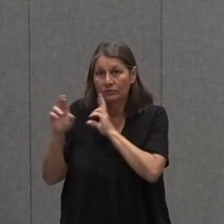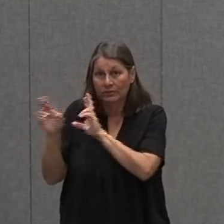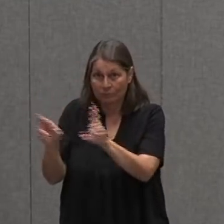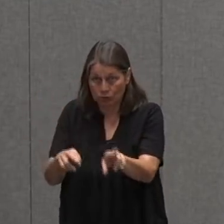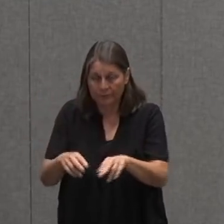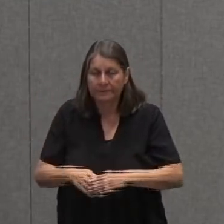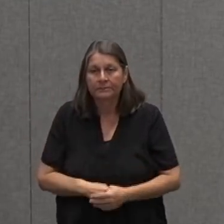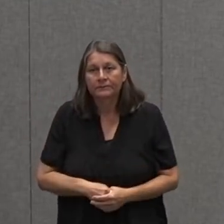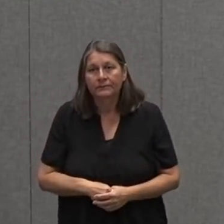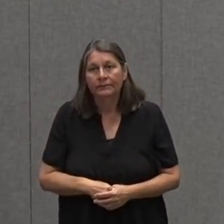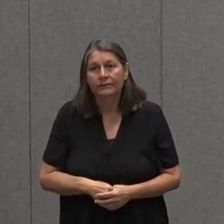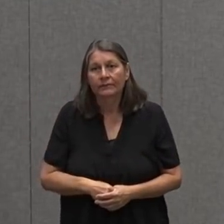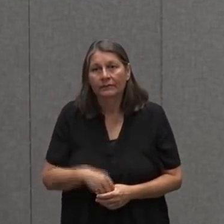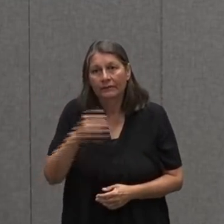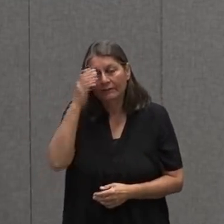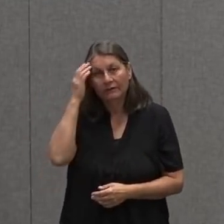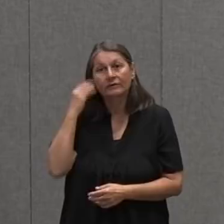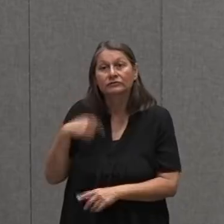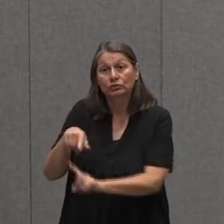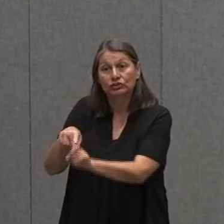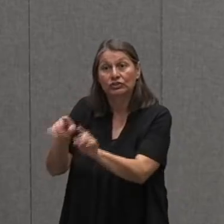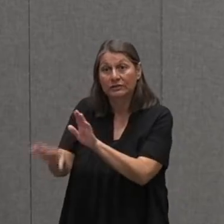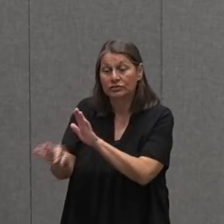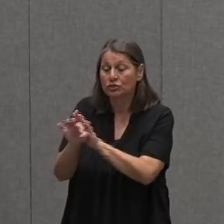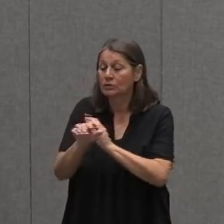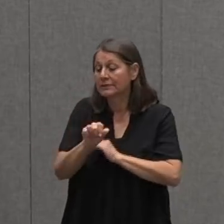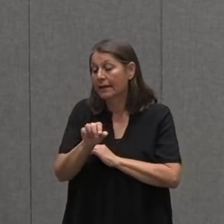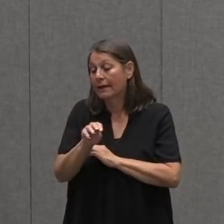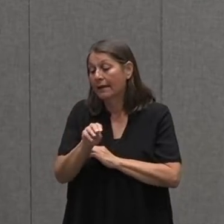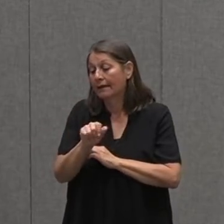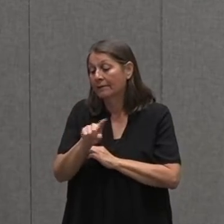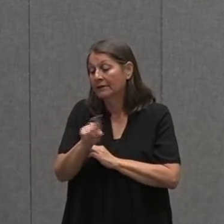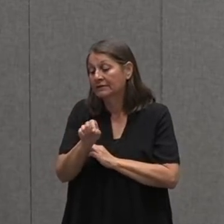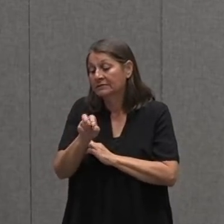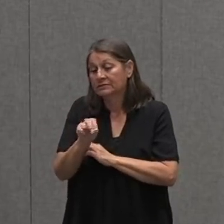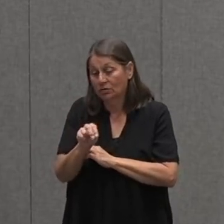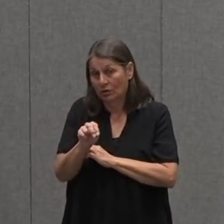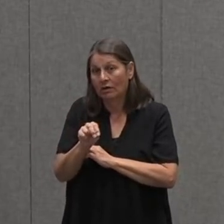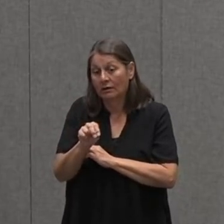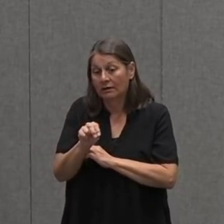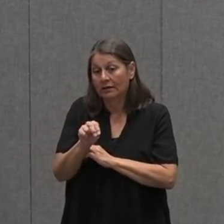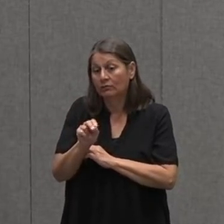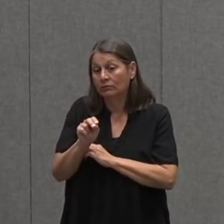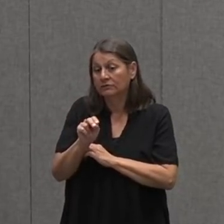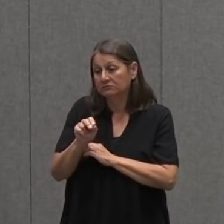So she chose the Amazon because it was the book that she read with you.